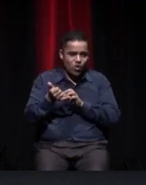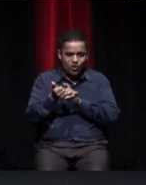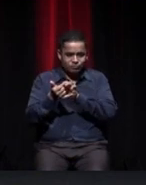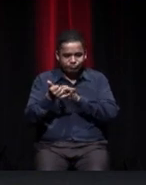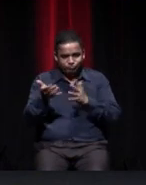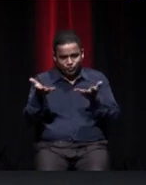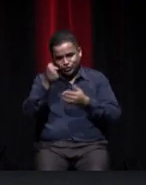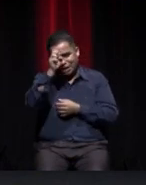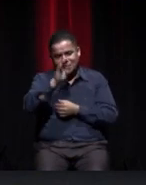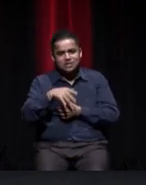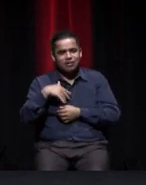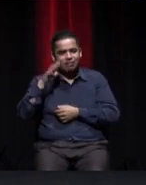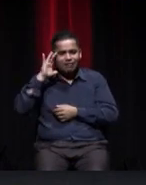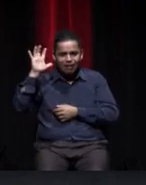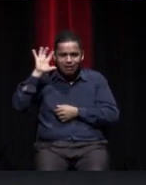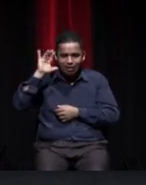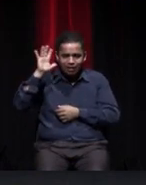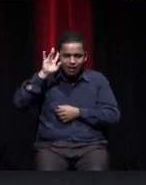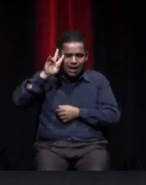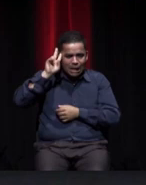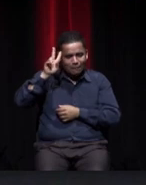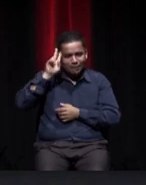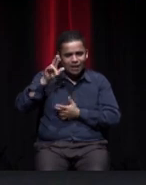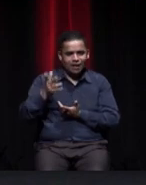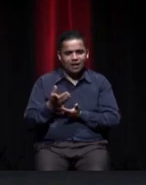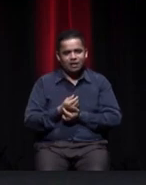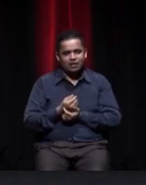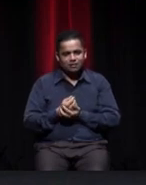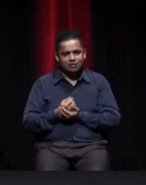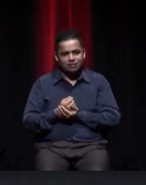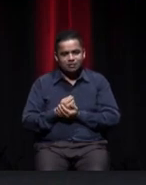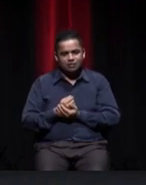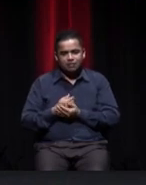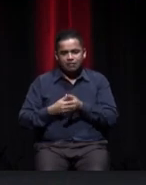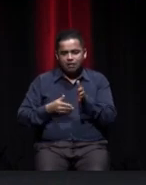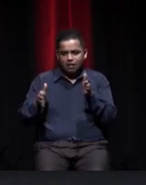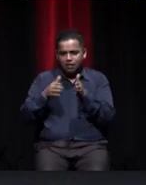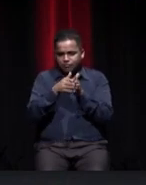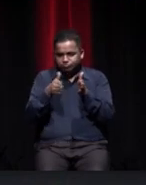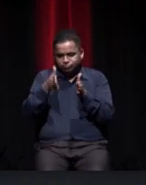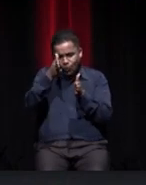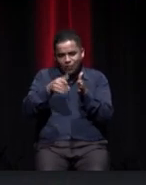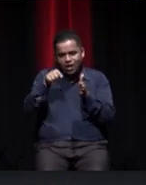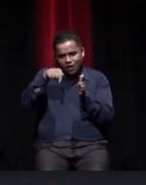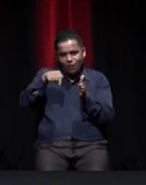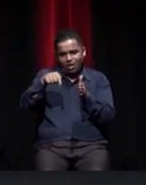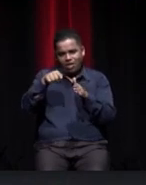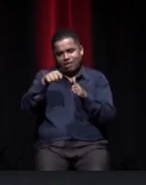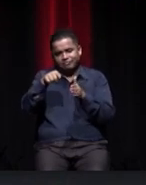Which reminds me of the idea the medium is the message. One thing is your sitting at your computer